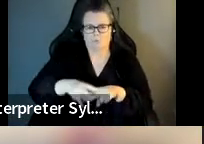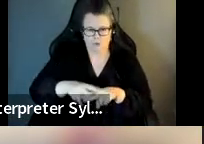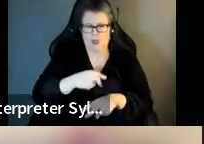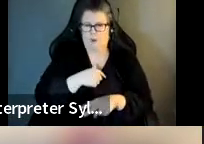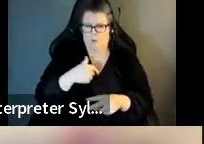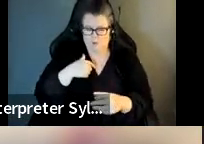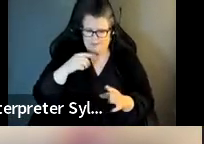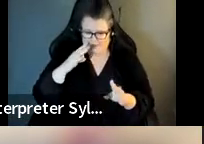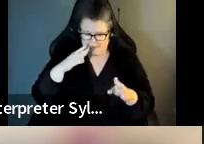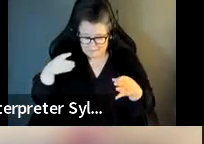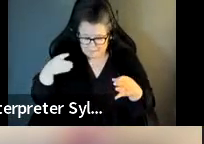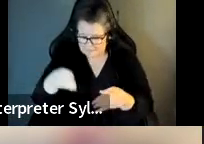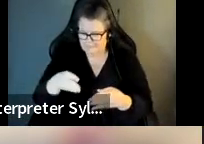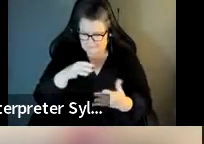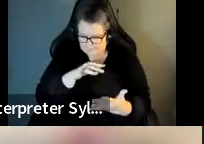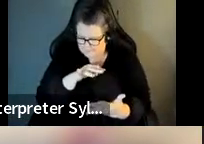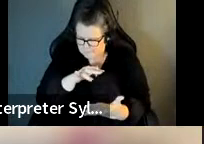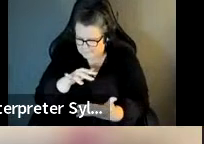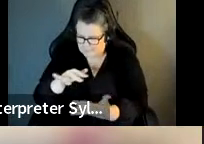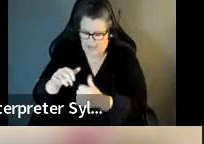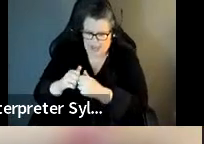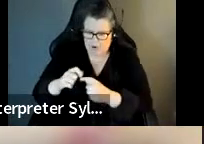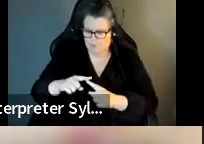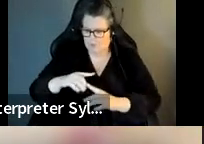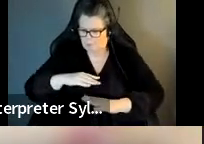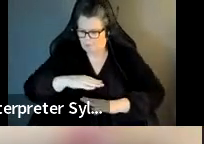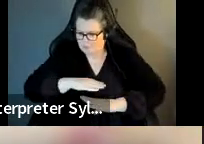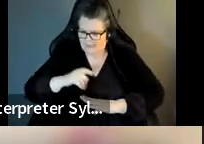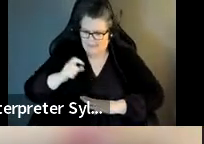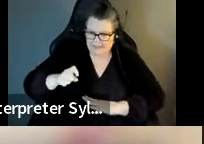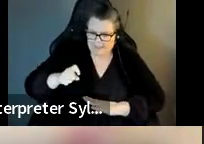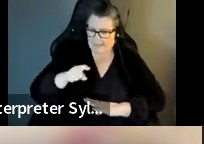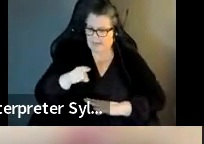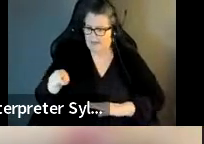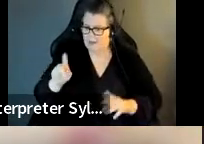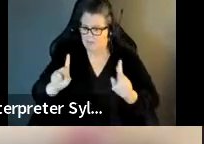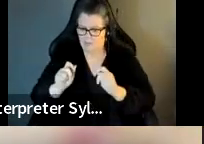the needs of patients with disabilities in all aspects of the products used.